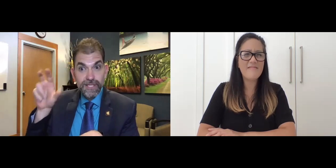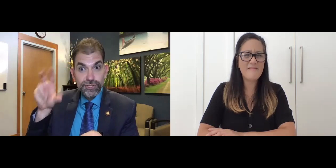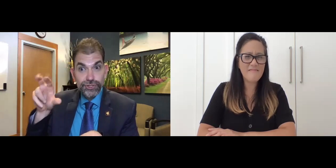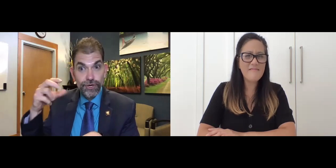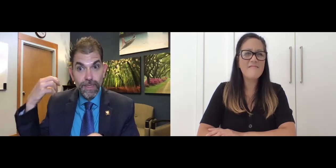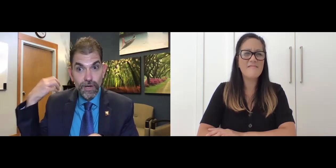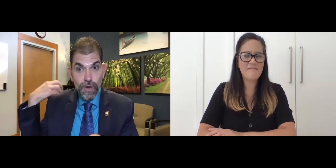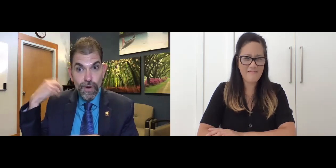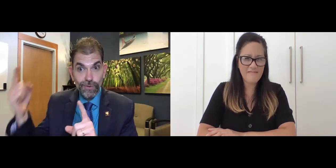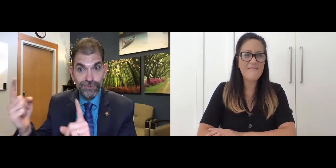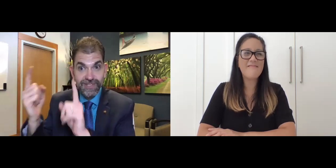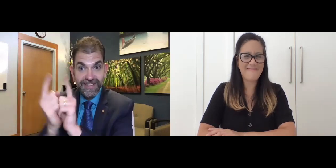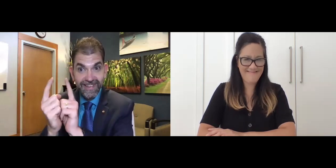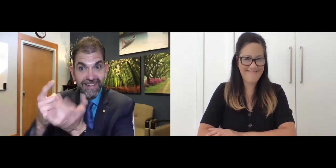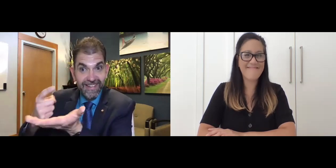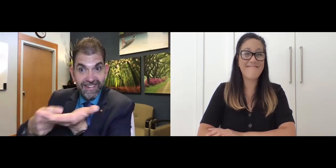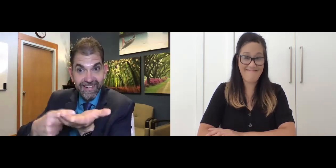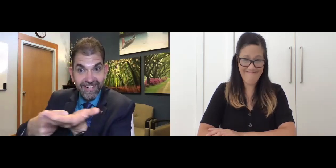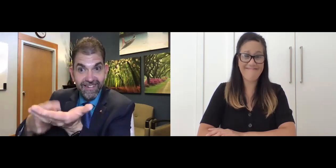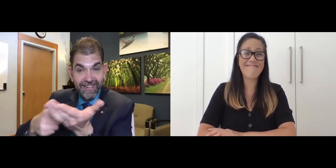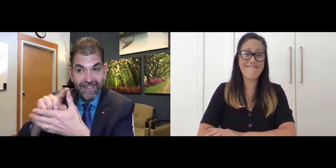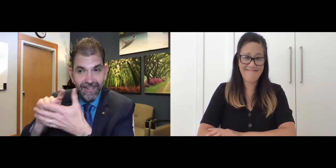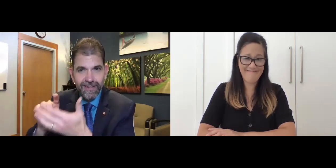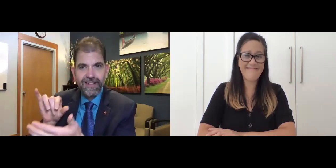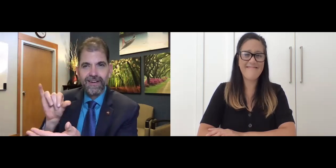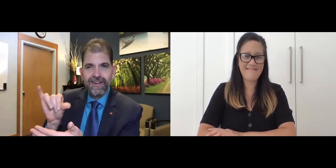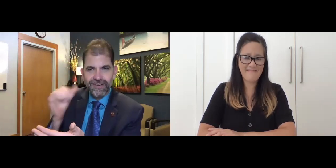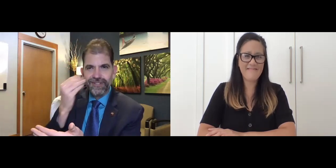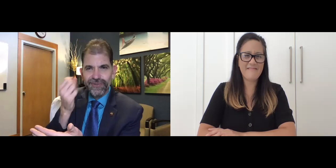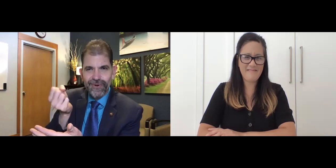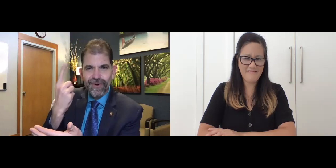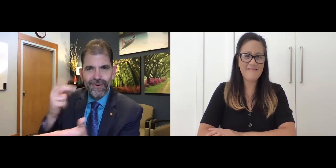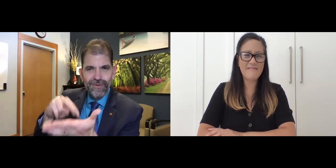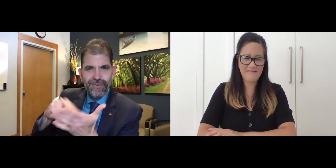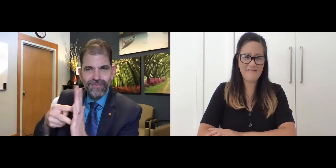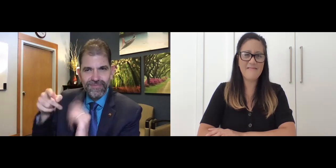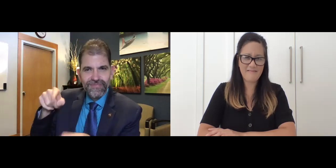what's going on. The pitcher and the coach could talk about what to do next.